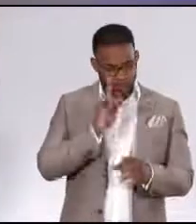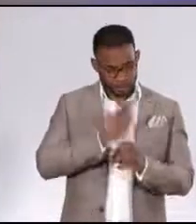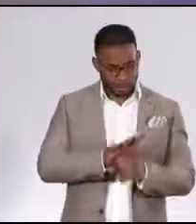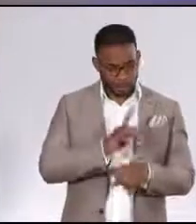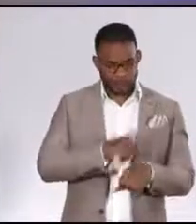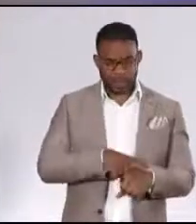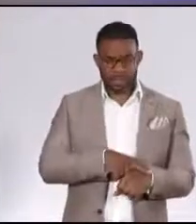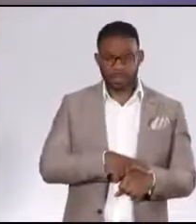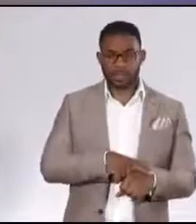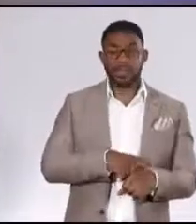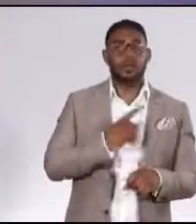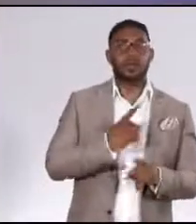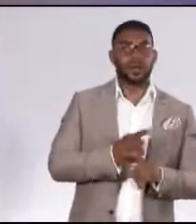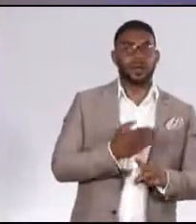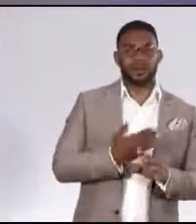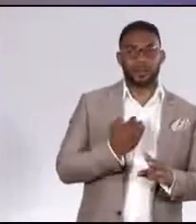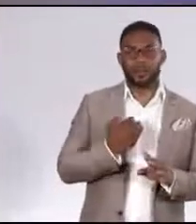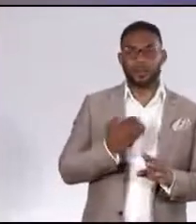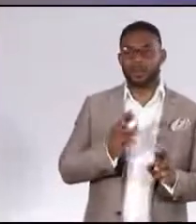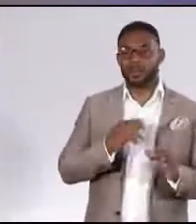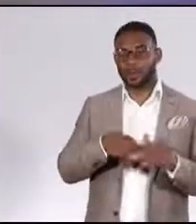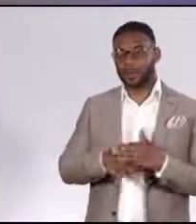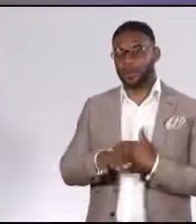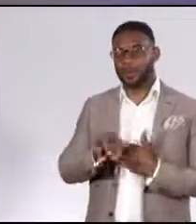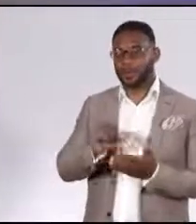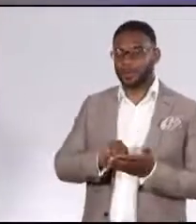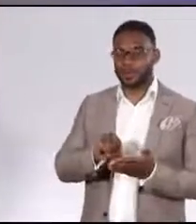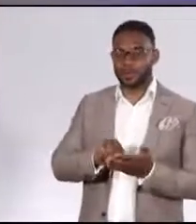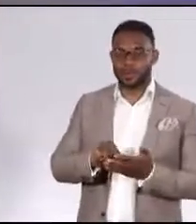right? Before they're about to undergo a procedure or surgery.